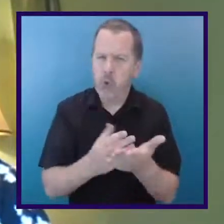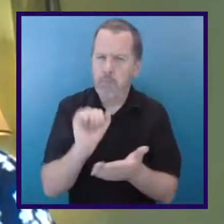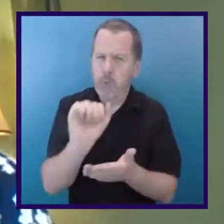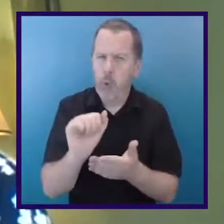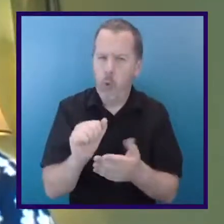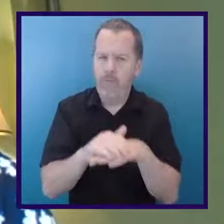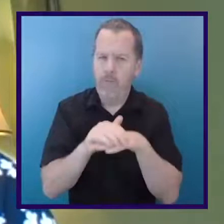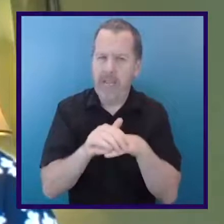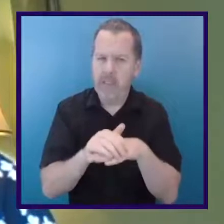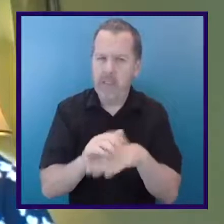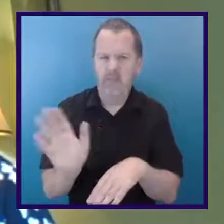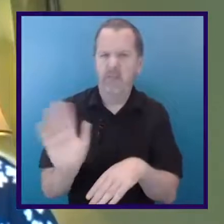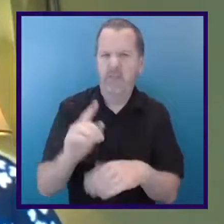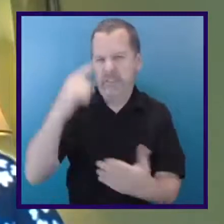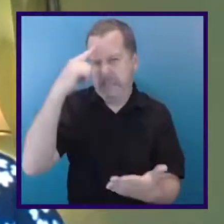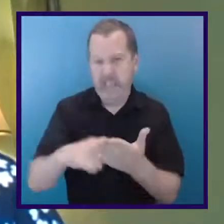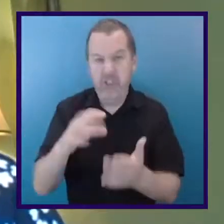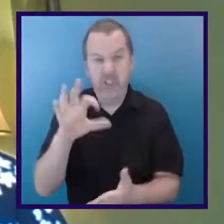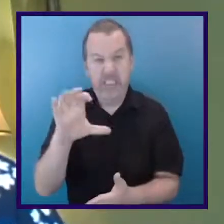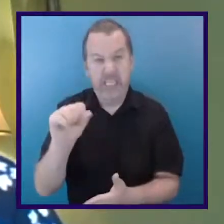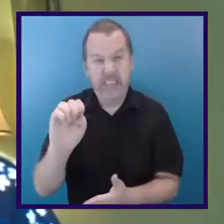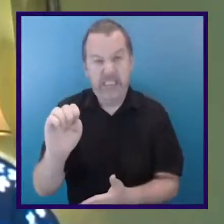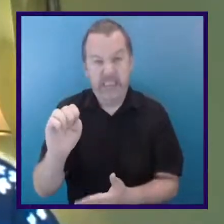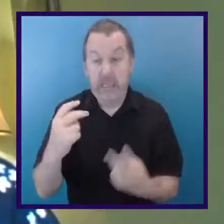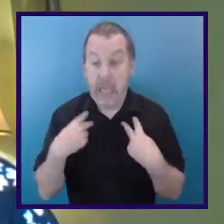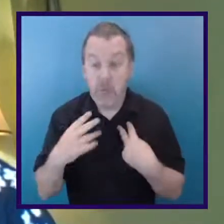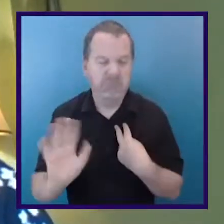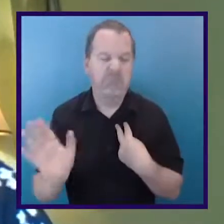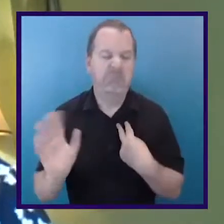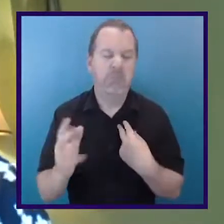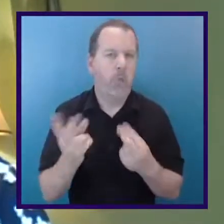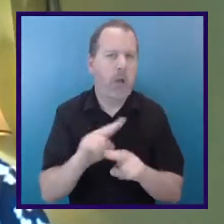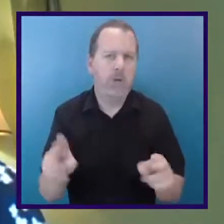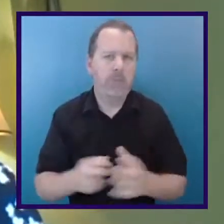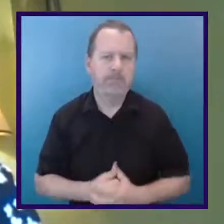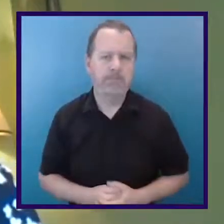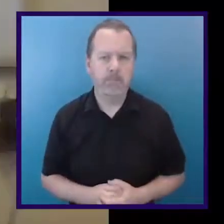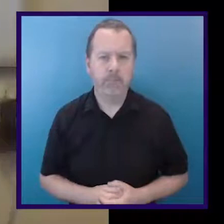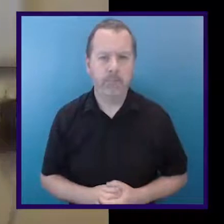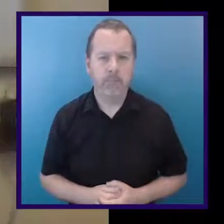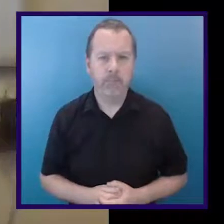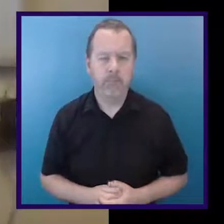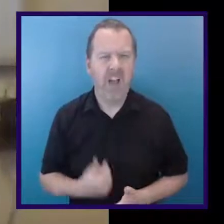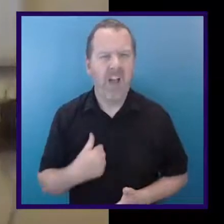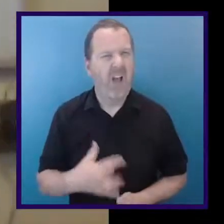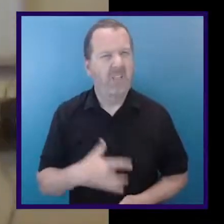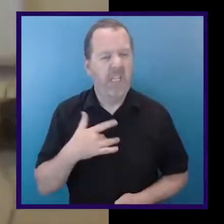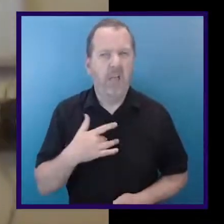Why do you think some of some of your friends would decide not to take a language GCSE?